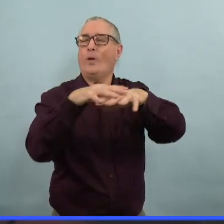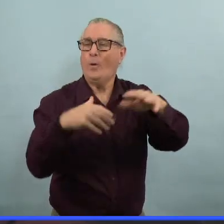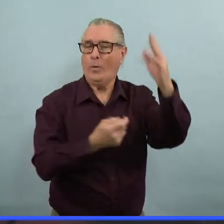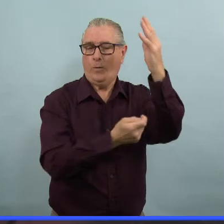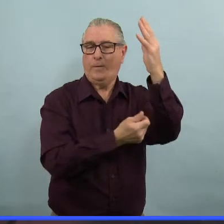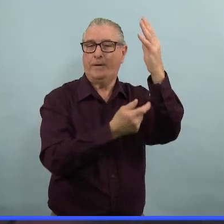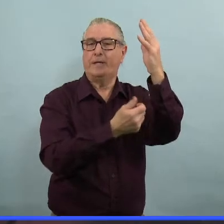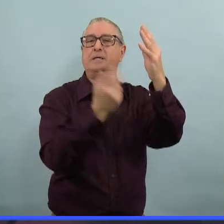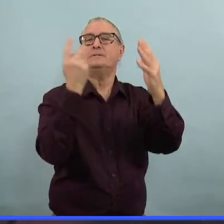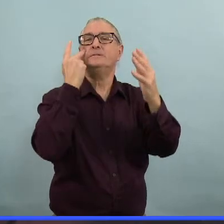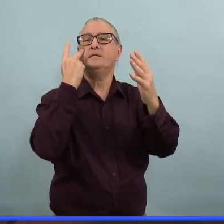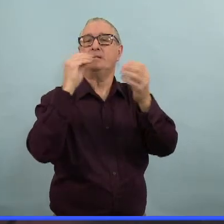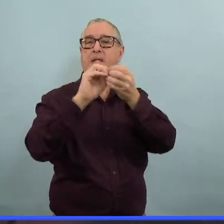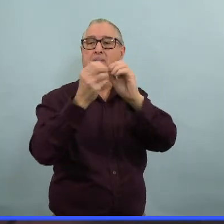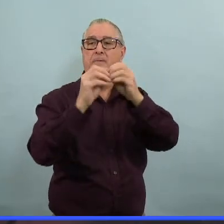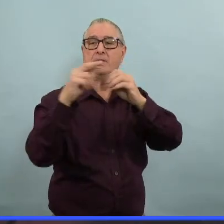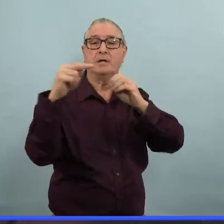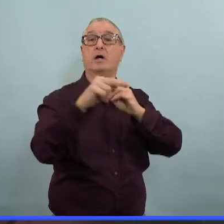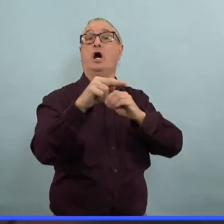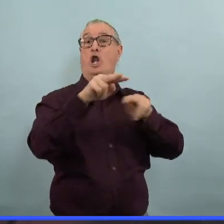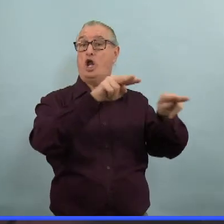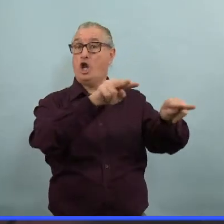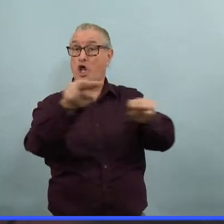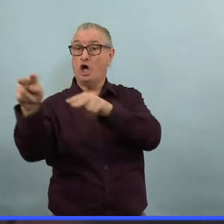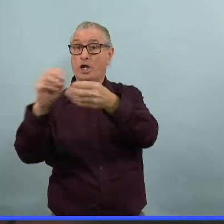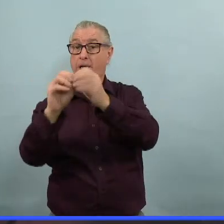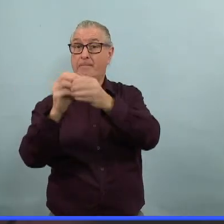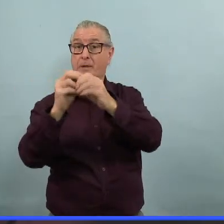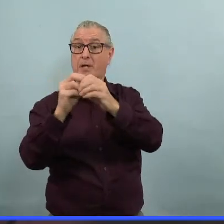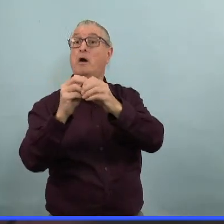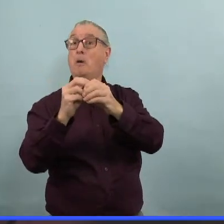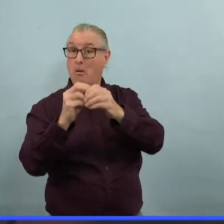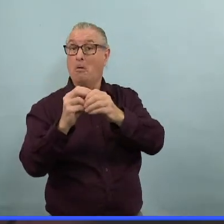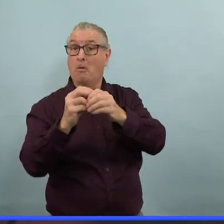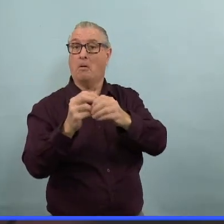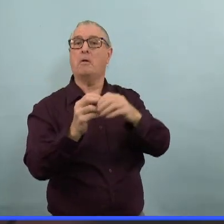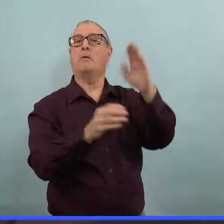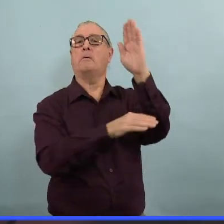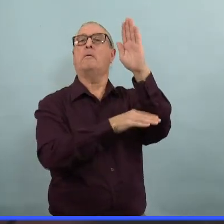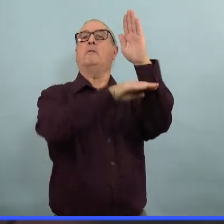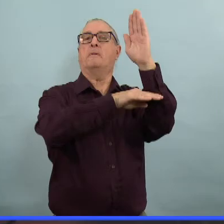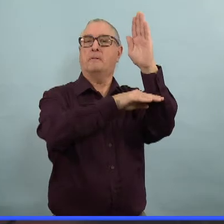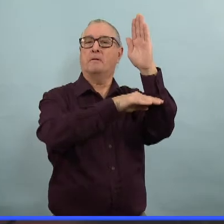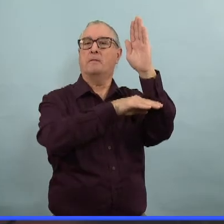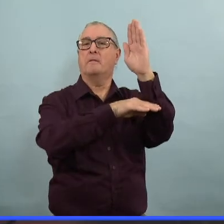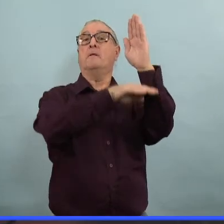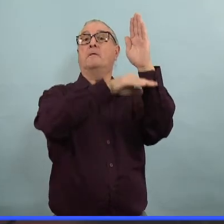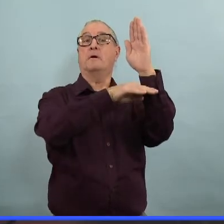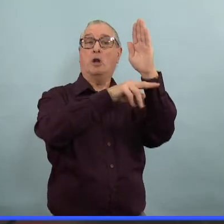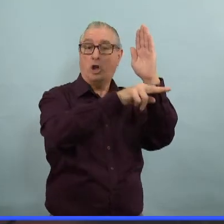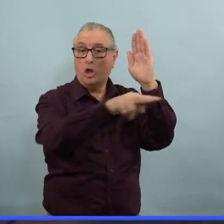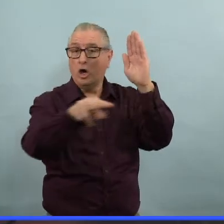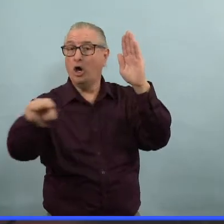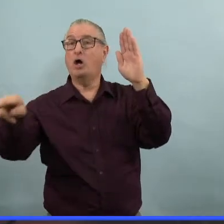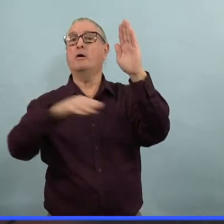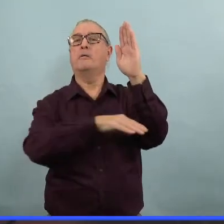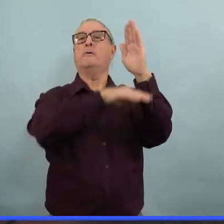so i think again these measures the public health restrictions they have negative effects as well um